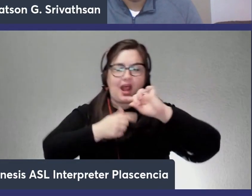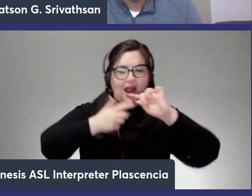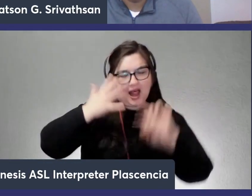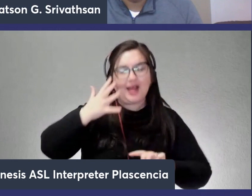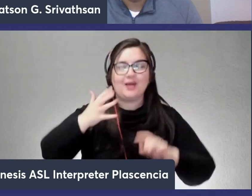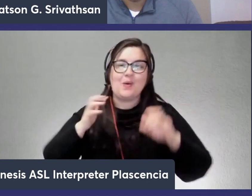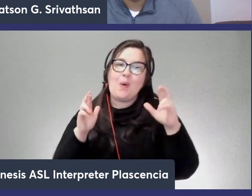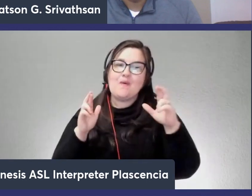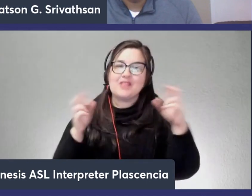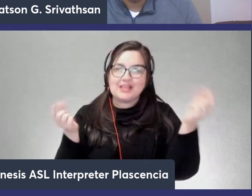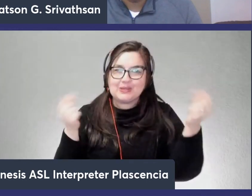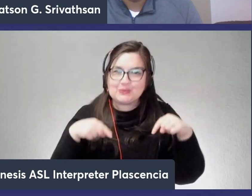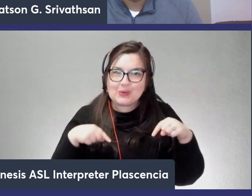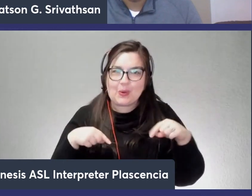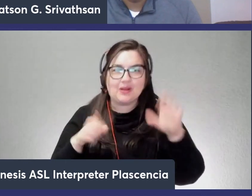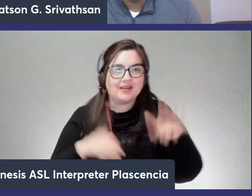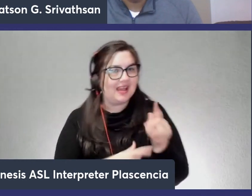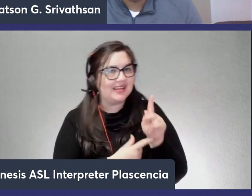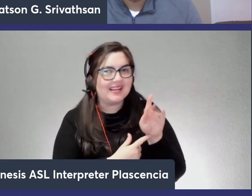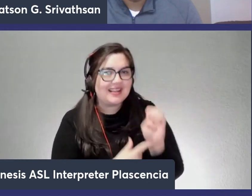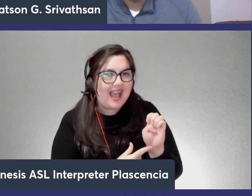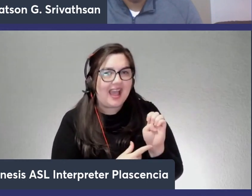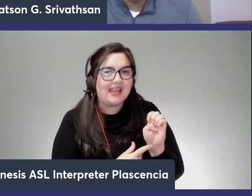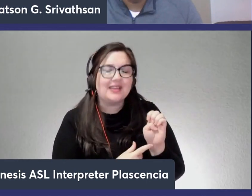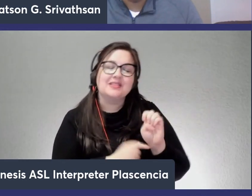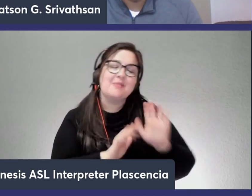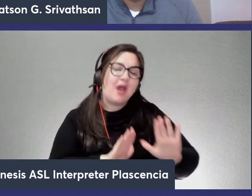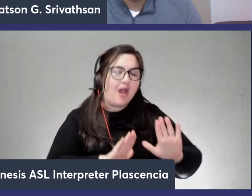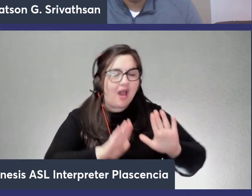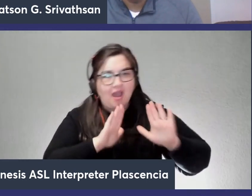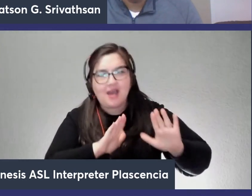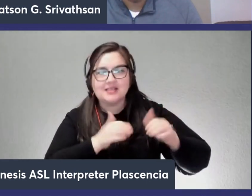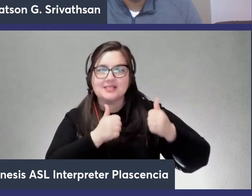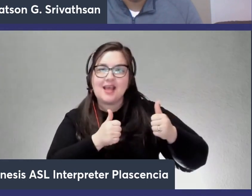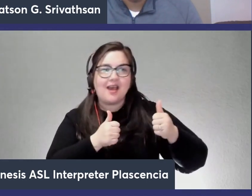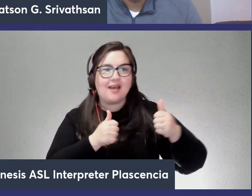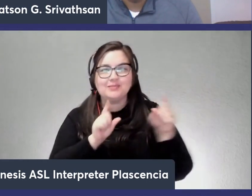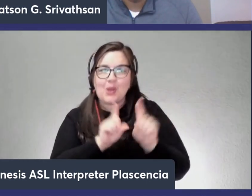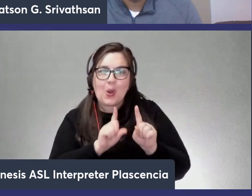Kyle, it has been awesome to host with you. Thank you, Janesis and David